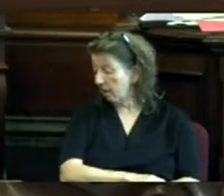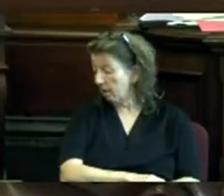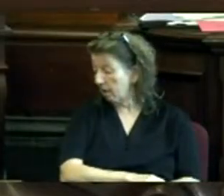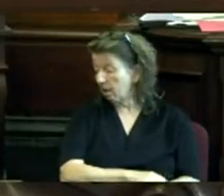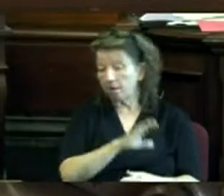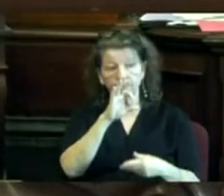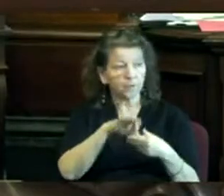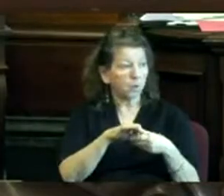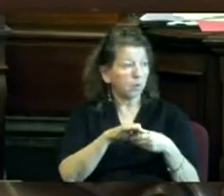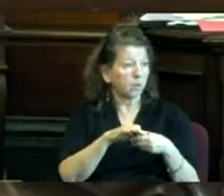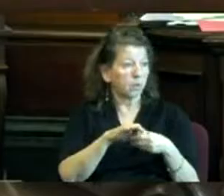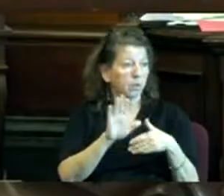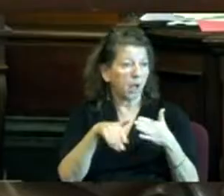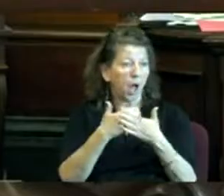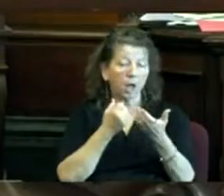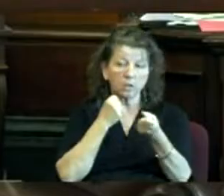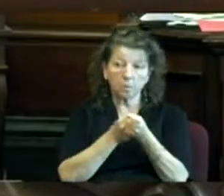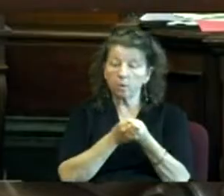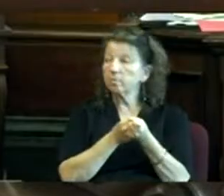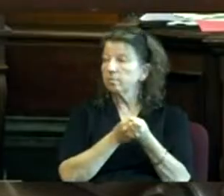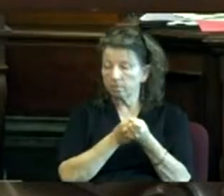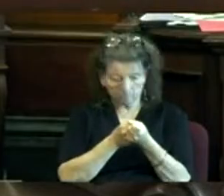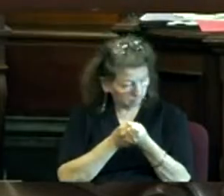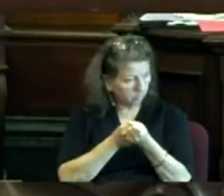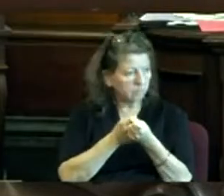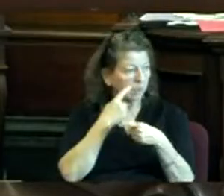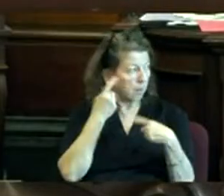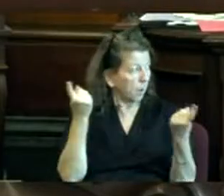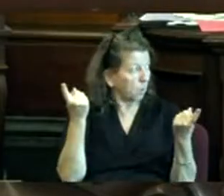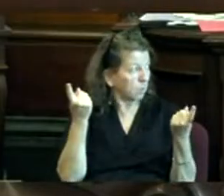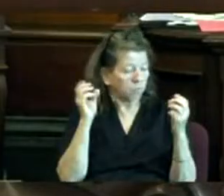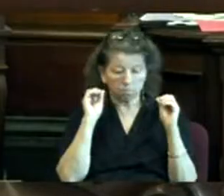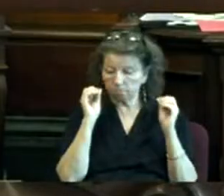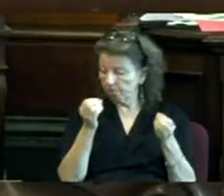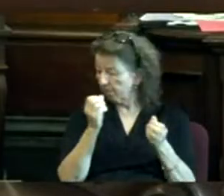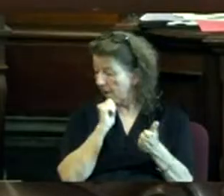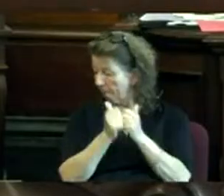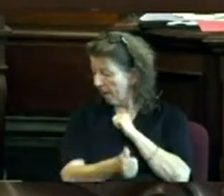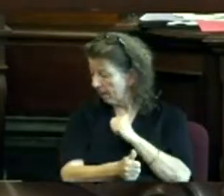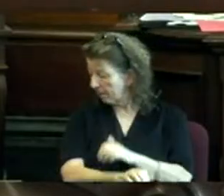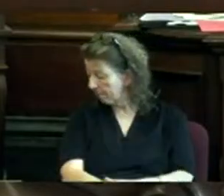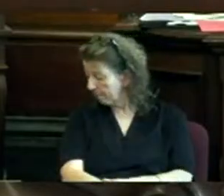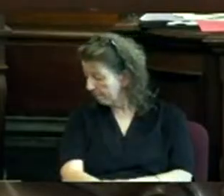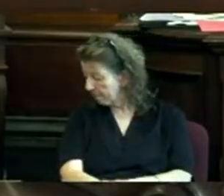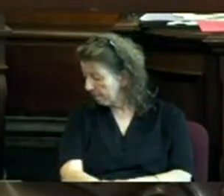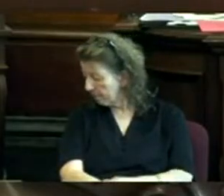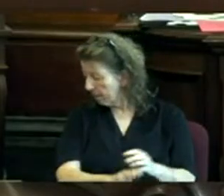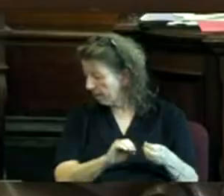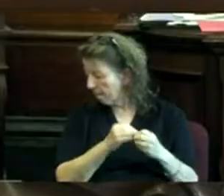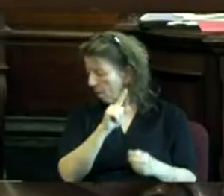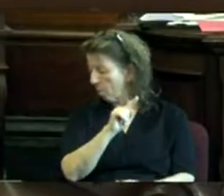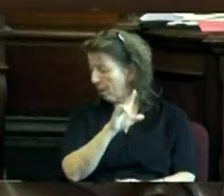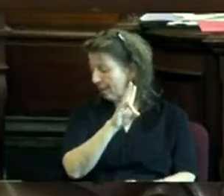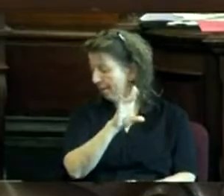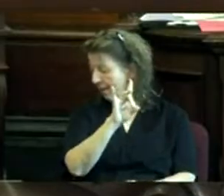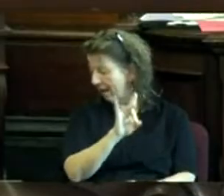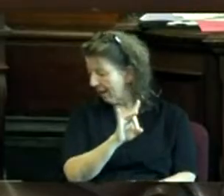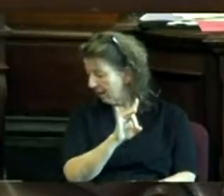entertain a motion. Move it. Second, it's been moved. And second, now we vote. All in